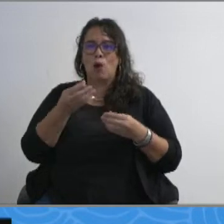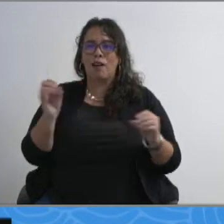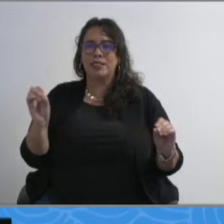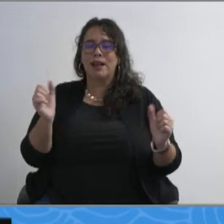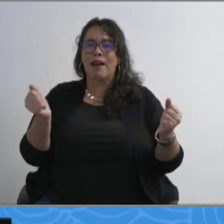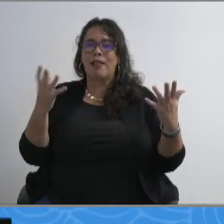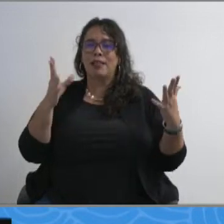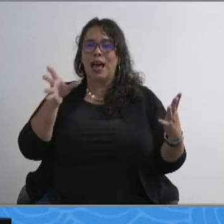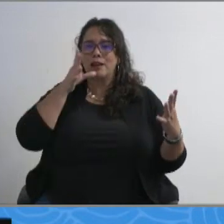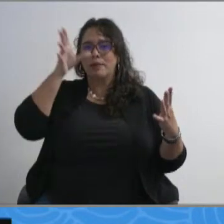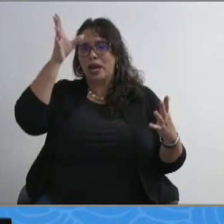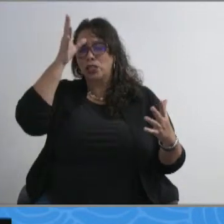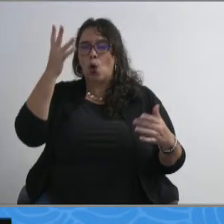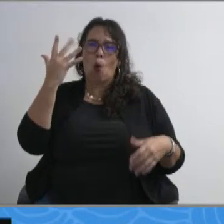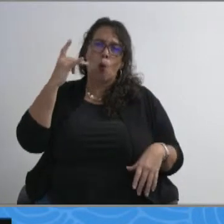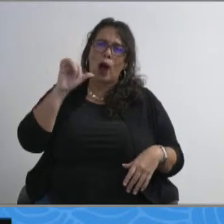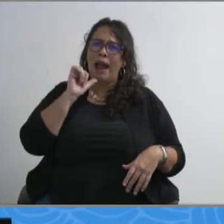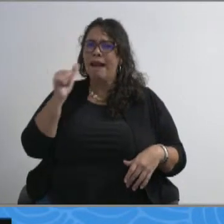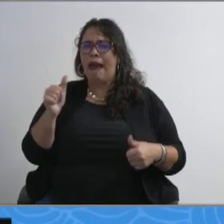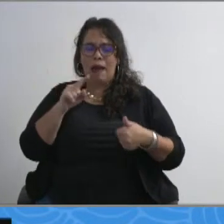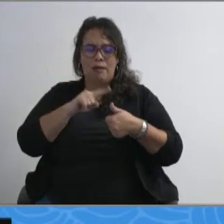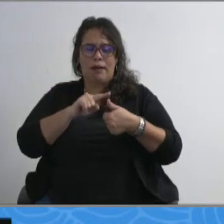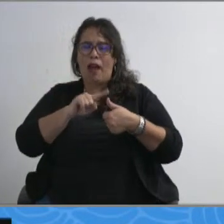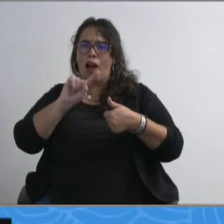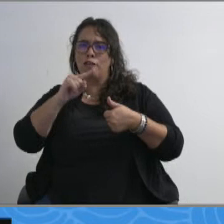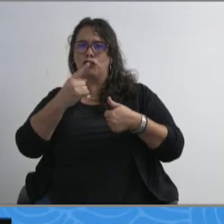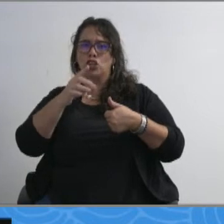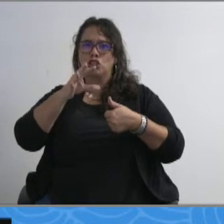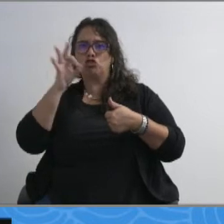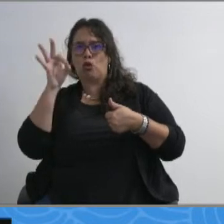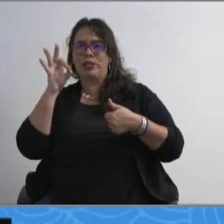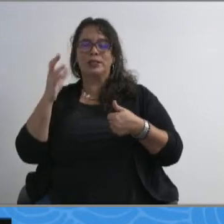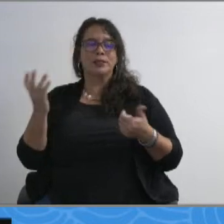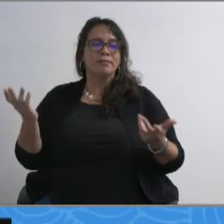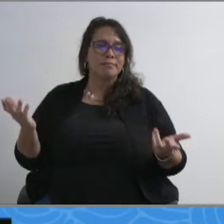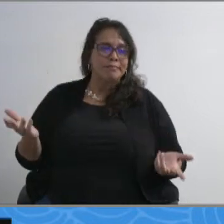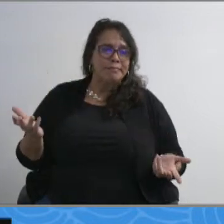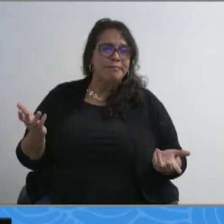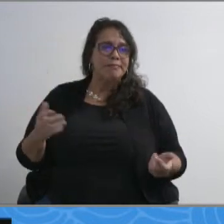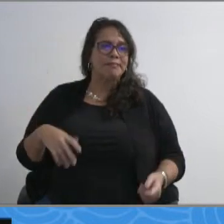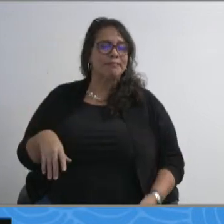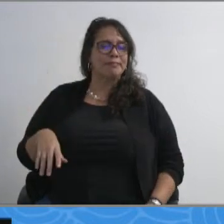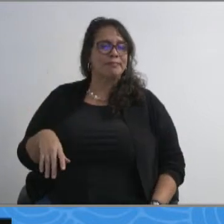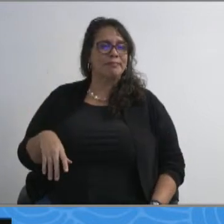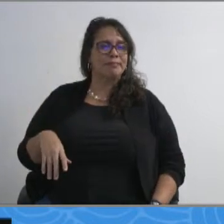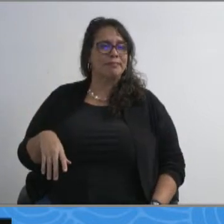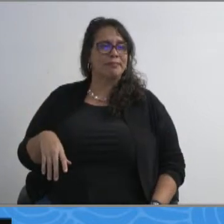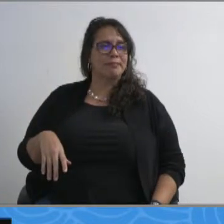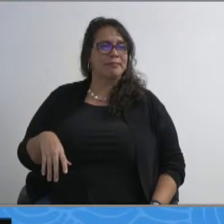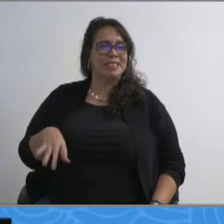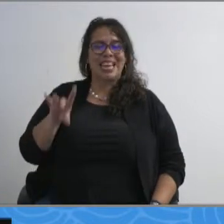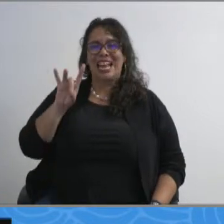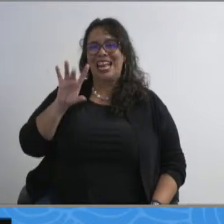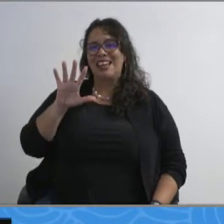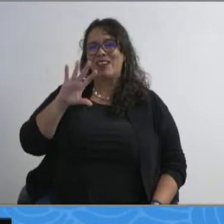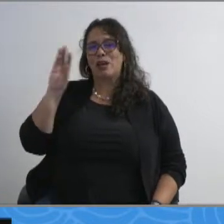"Why didn't I get my first choice?" And while about 85% of fifth graders did get their first choice last year. A few didn't.